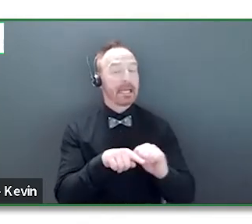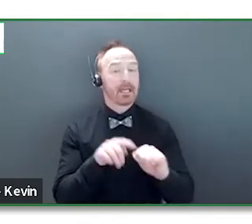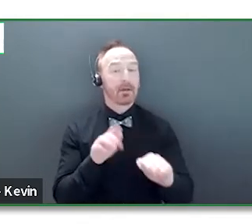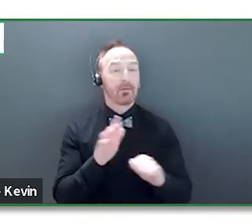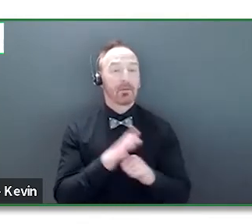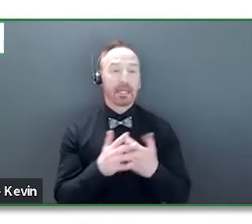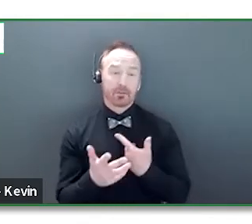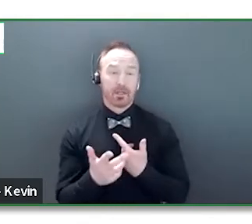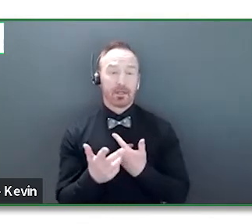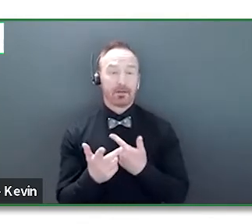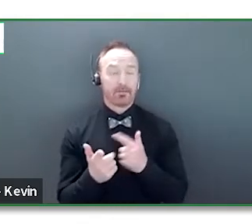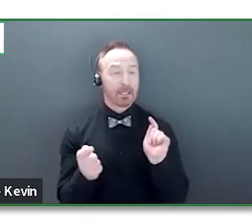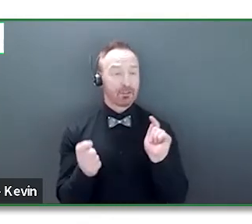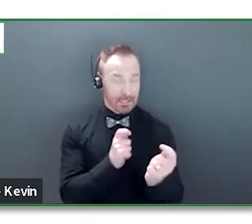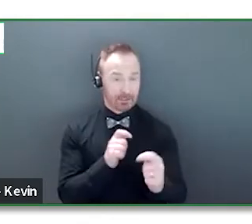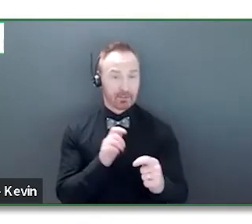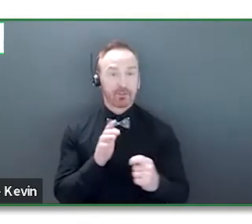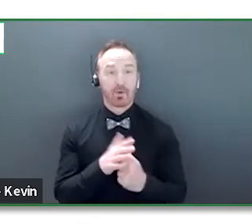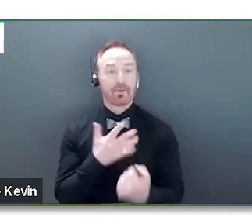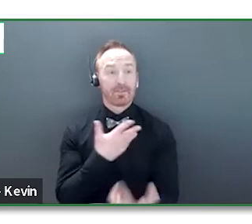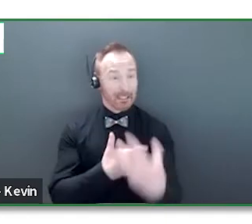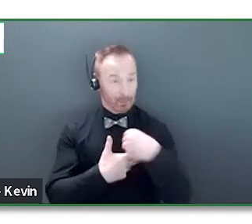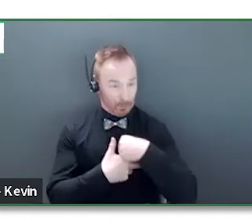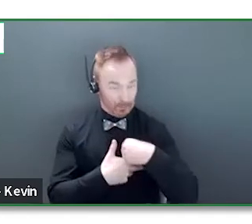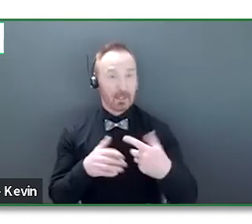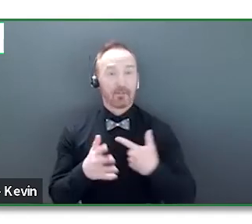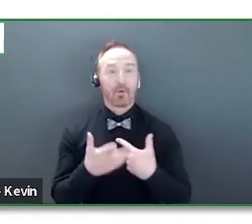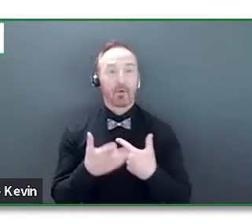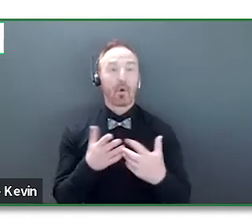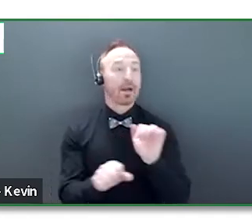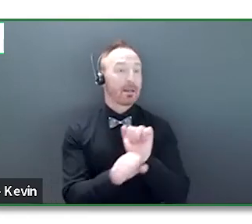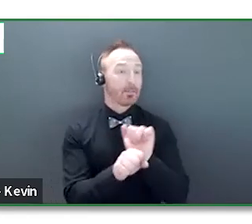service for employees who interact daily with visitors.